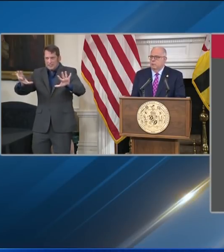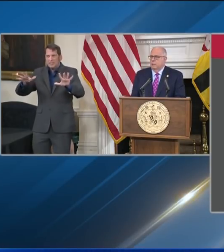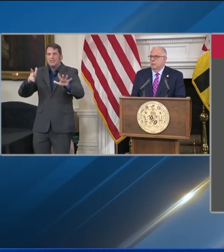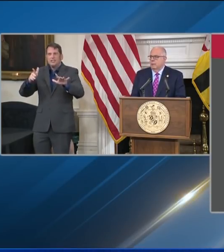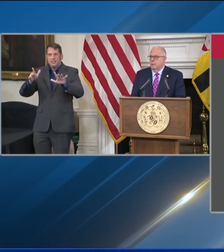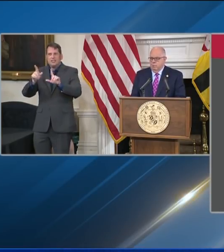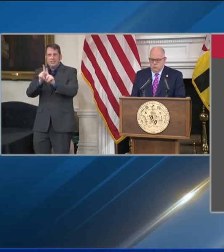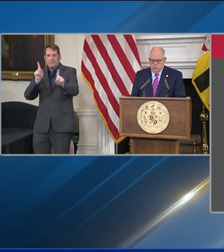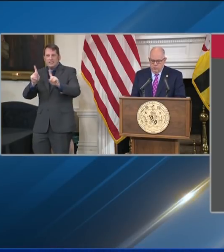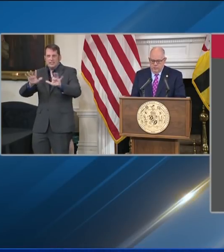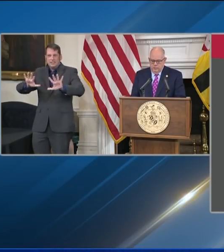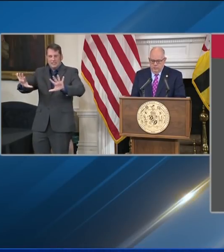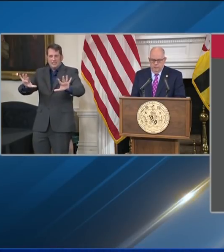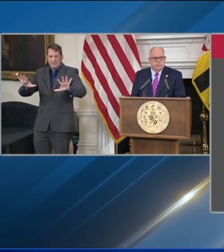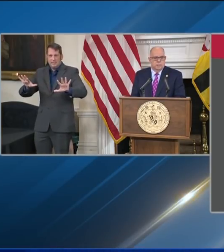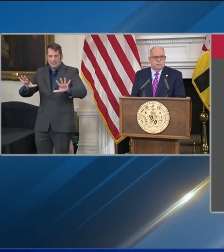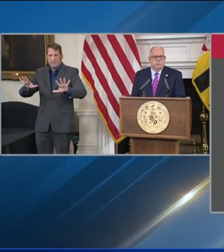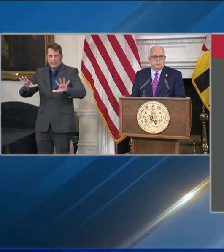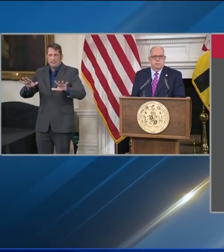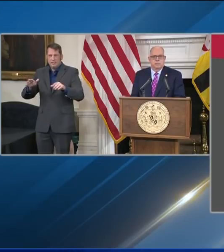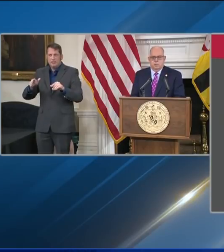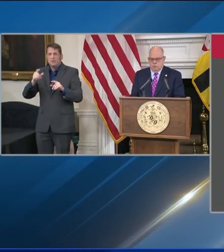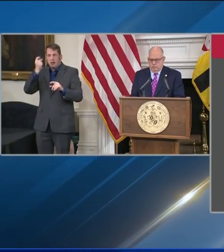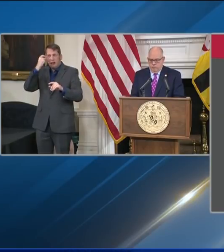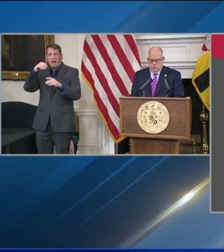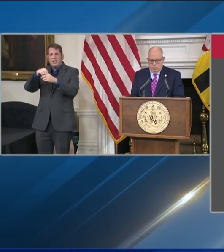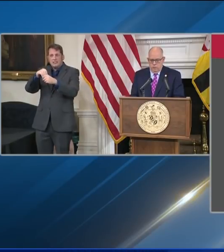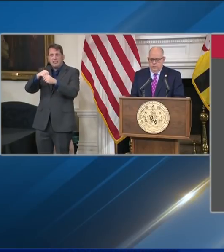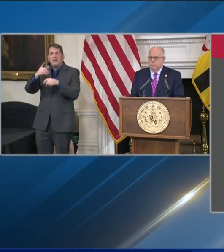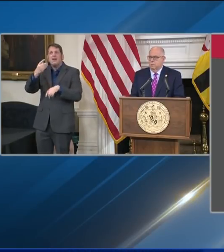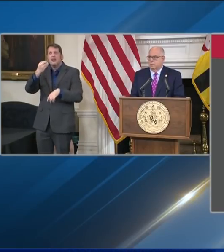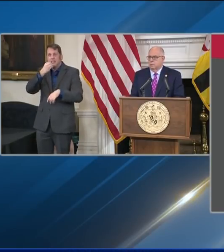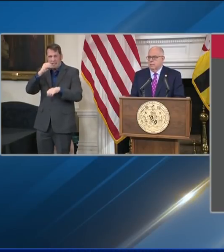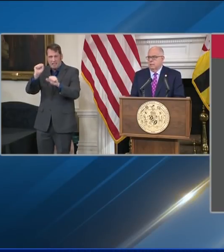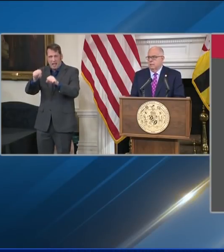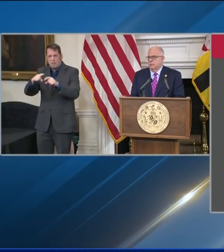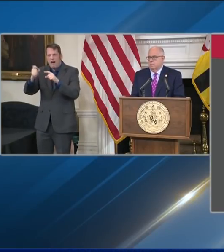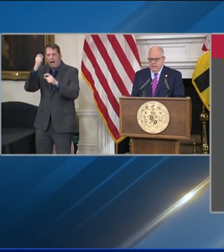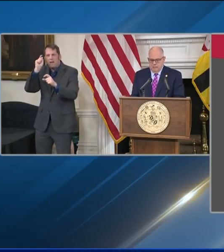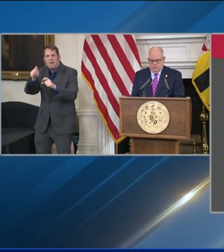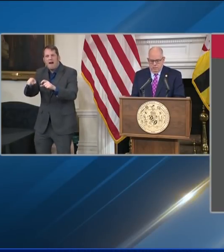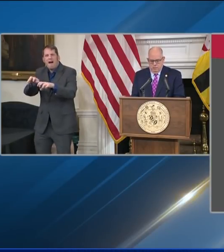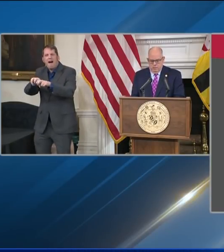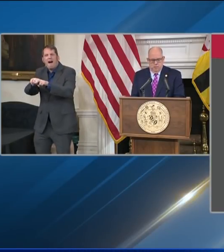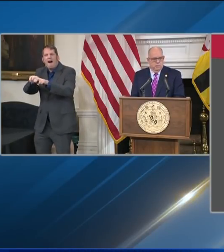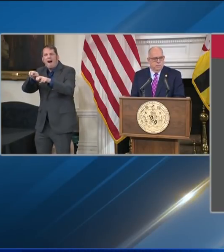BARS AND RESTAURANTS IN MARYLAND HAVE ONLY BEEN PERMITTED TO BE OPEN.